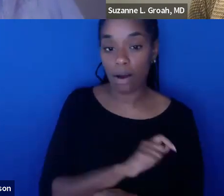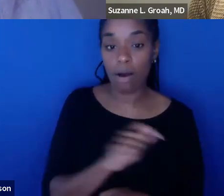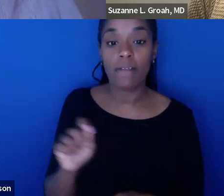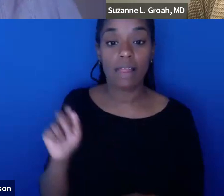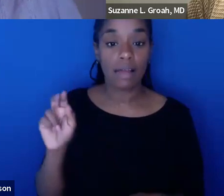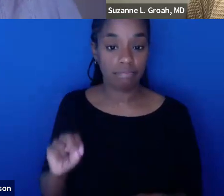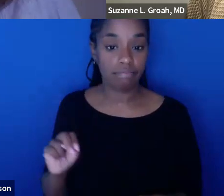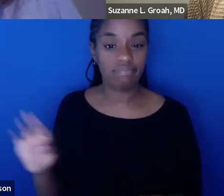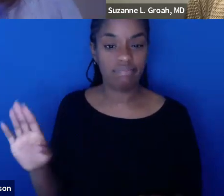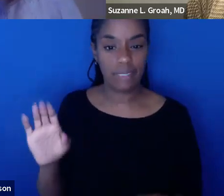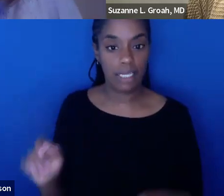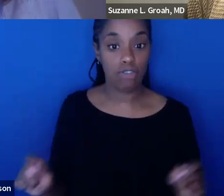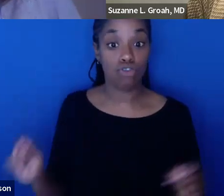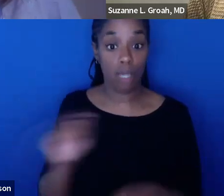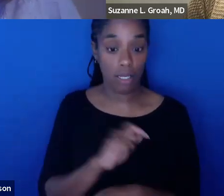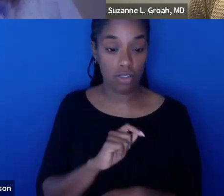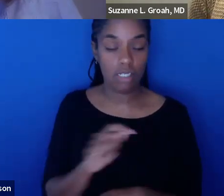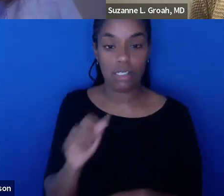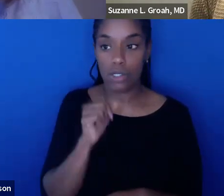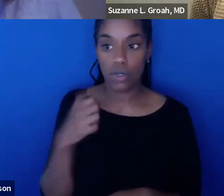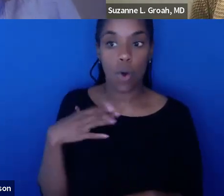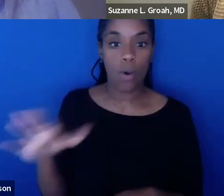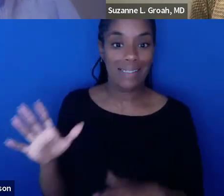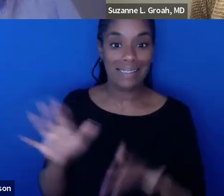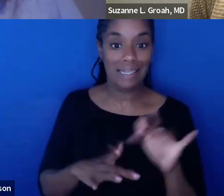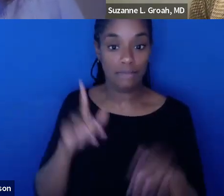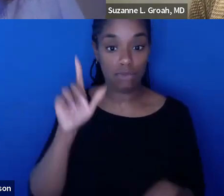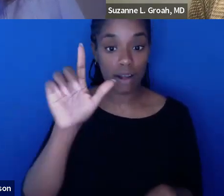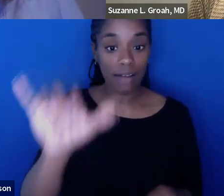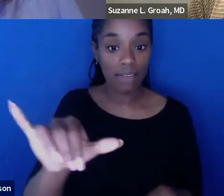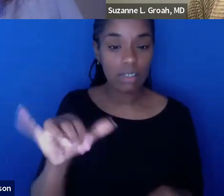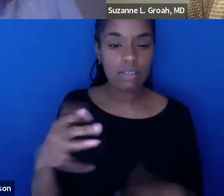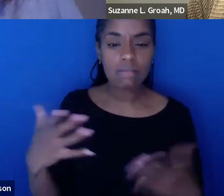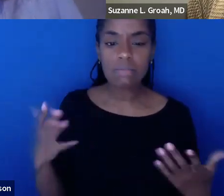So you don't want to completely just skip it forever. So what are your recommendations?